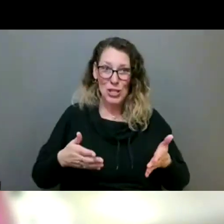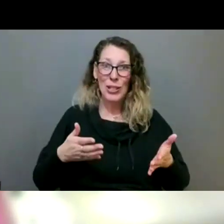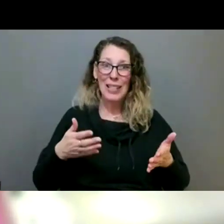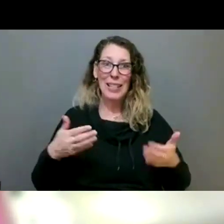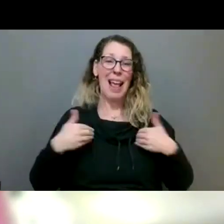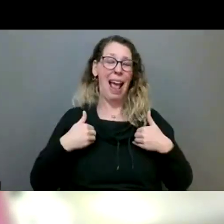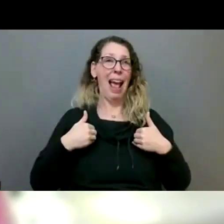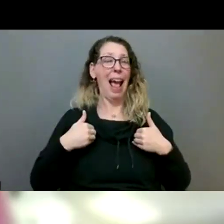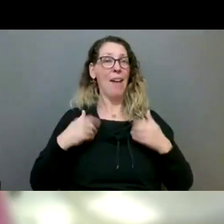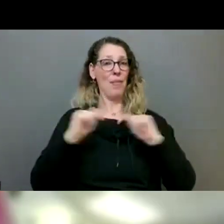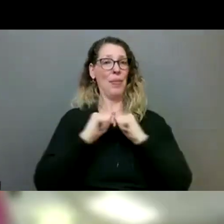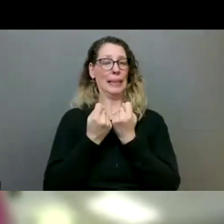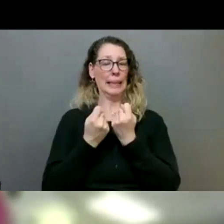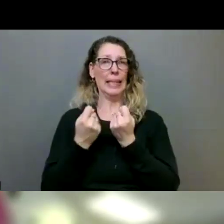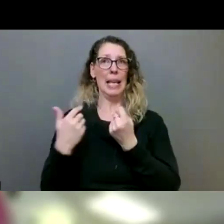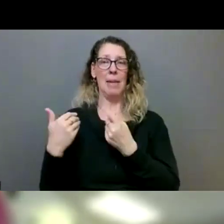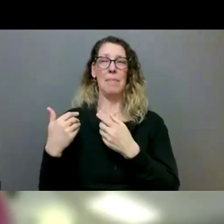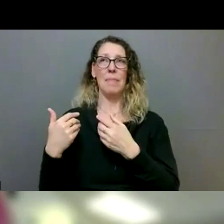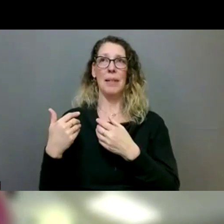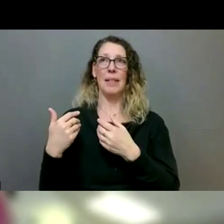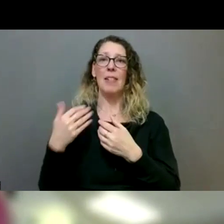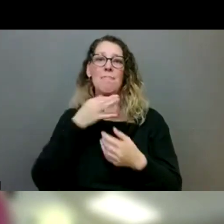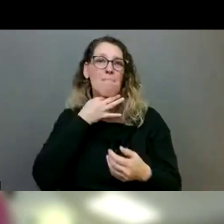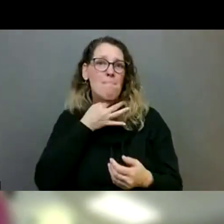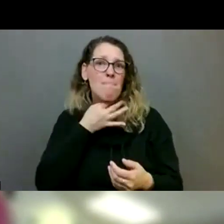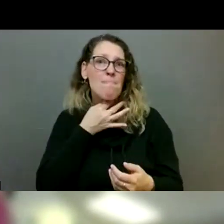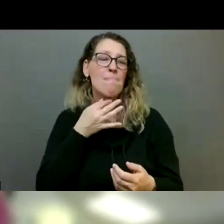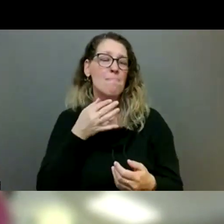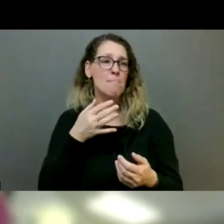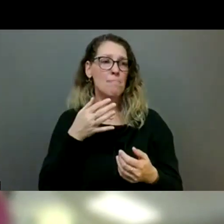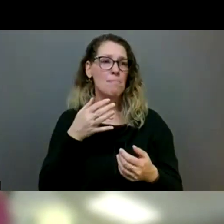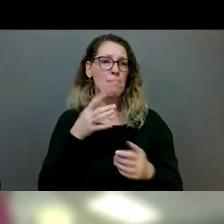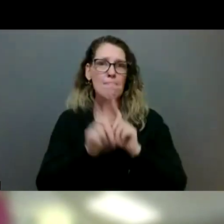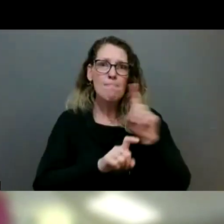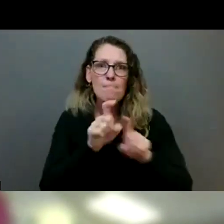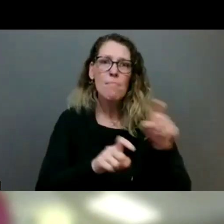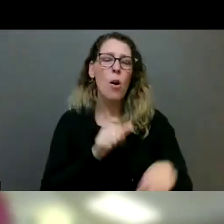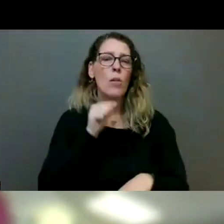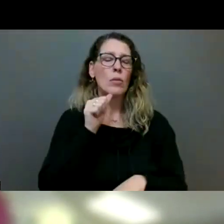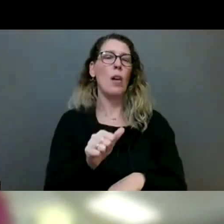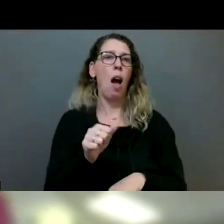team that has that curiosity that not looking at all the interventions that